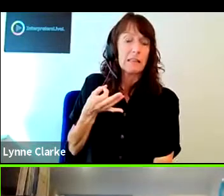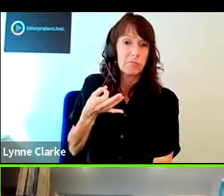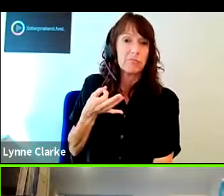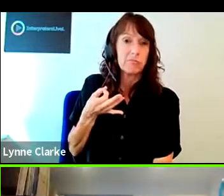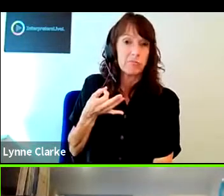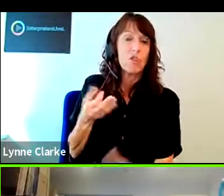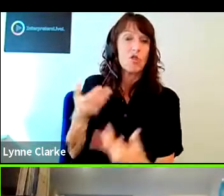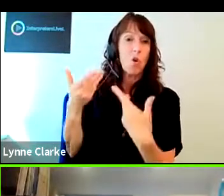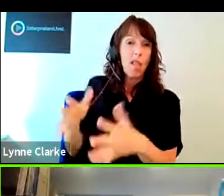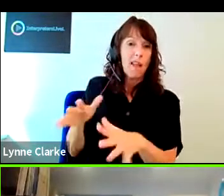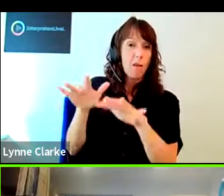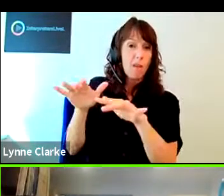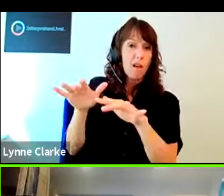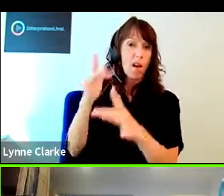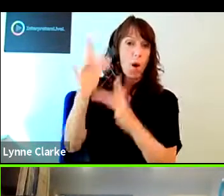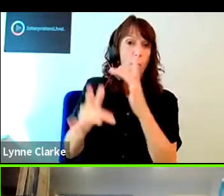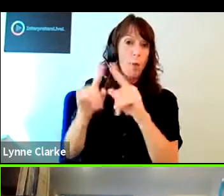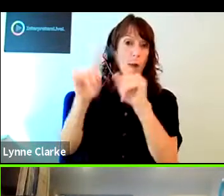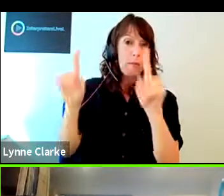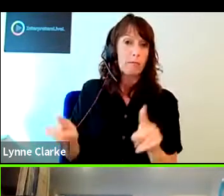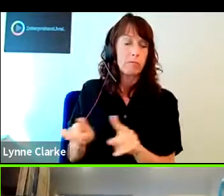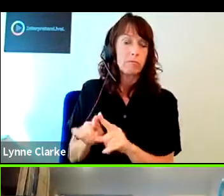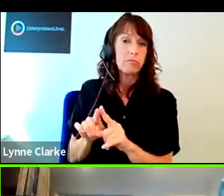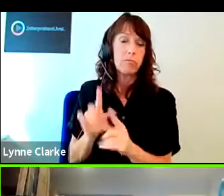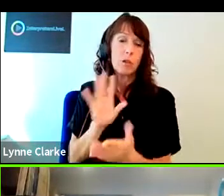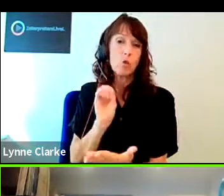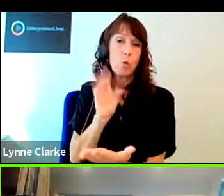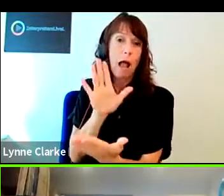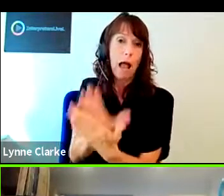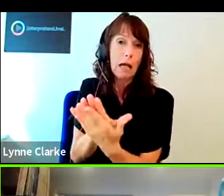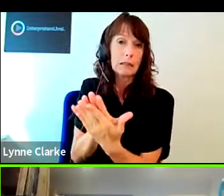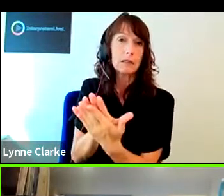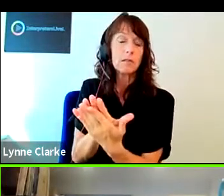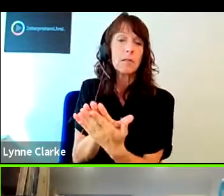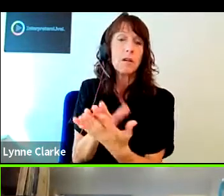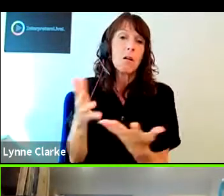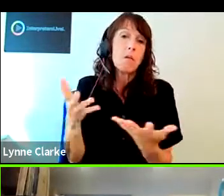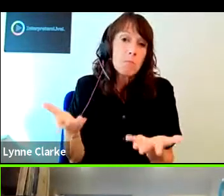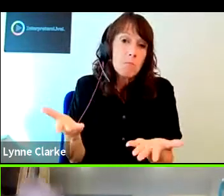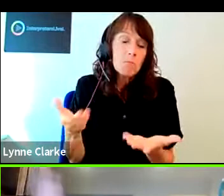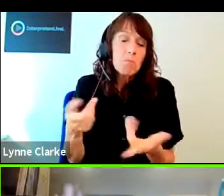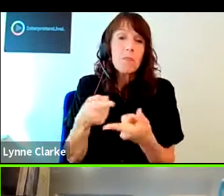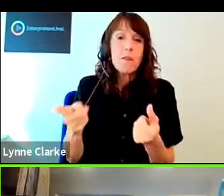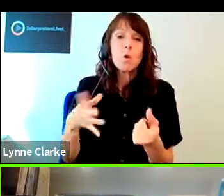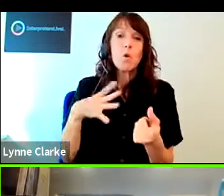them on the website and you just put some texts there that says, if you find this document